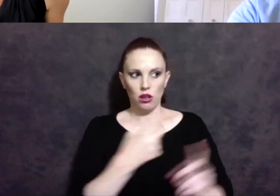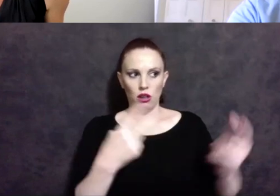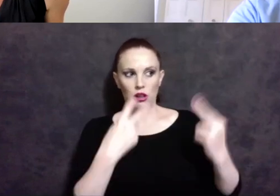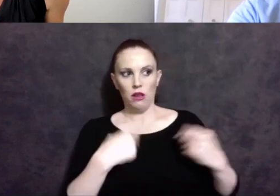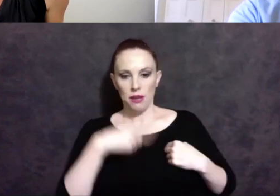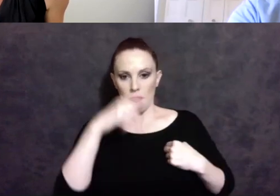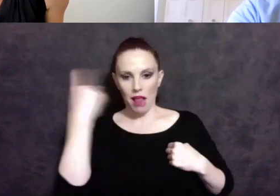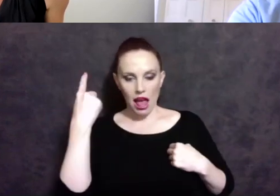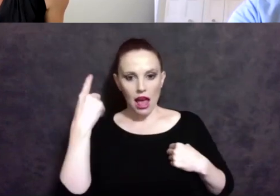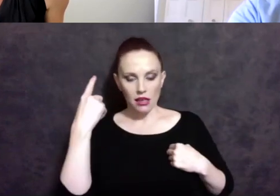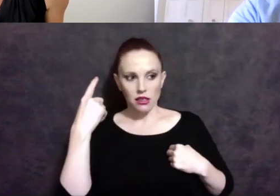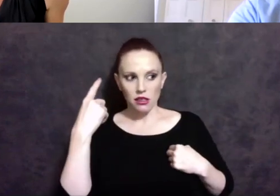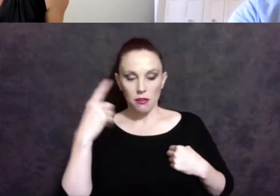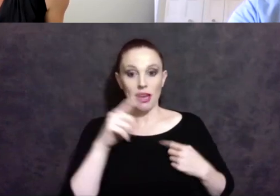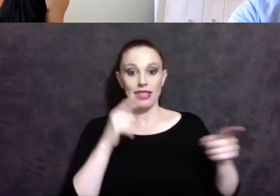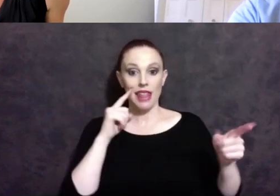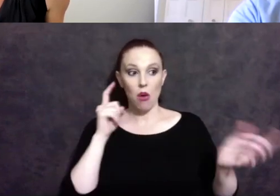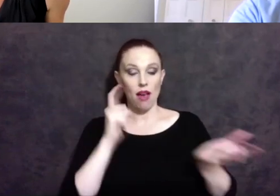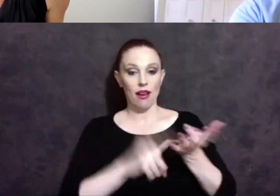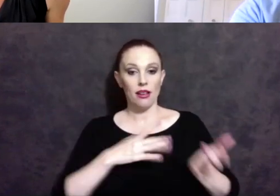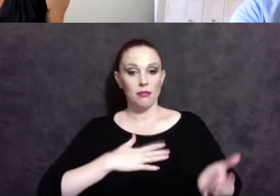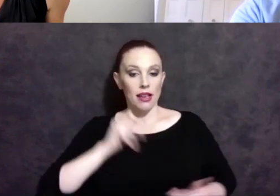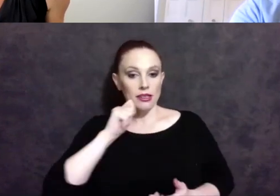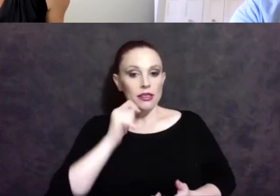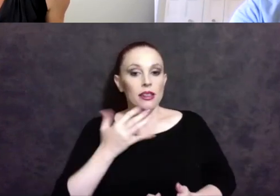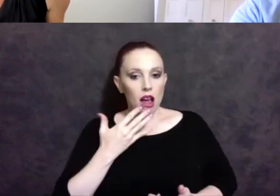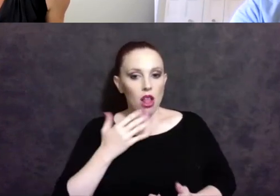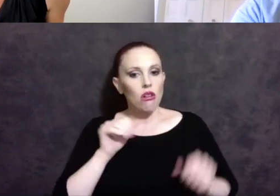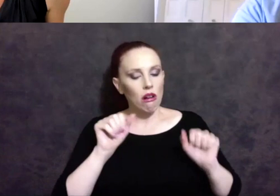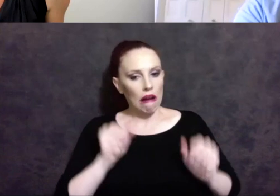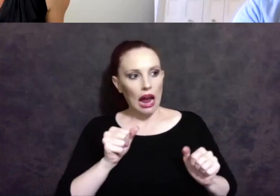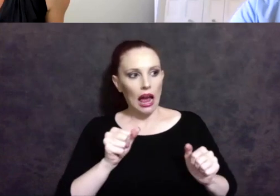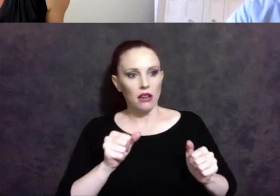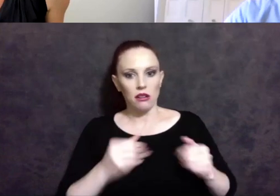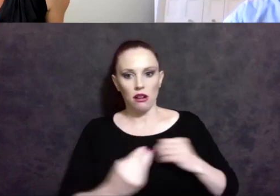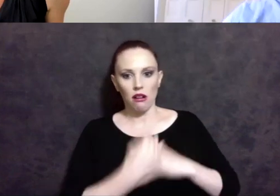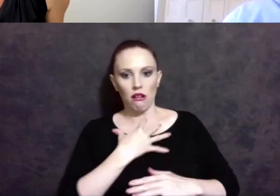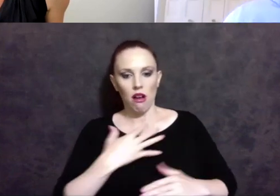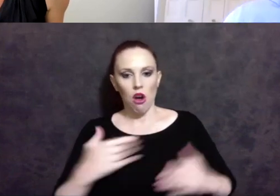that recognition of skin color can invite harm to you. That also gets past down from